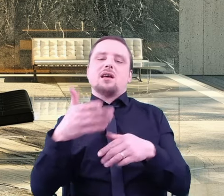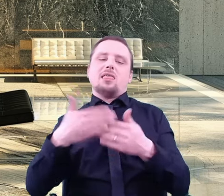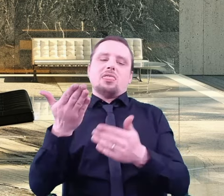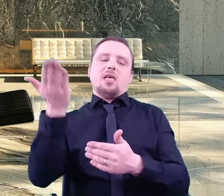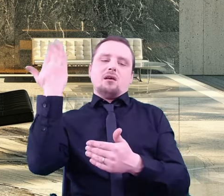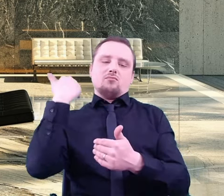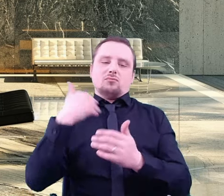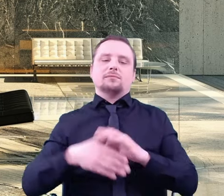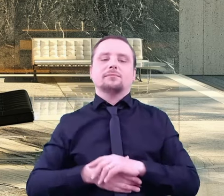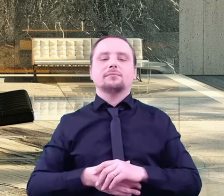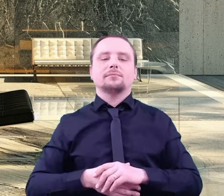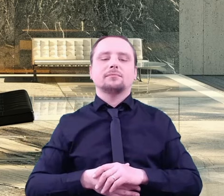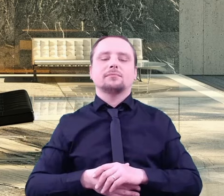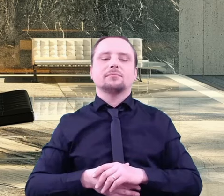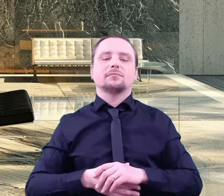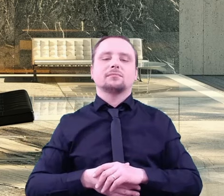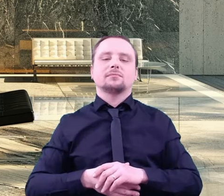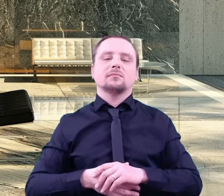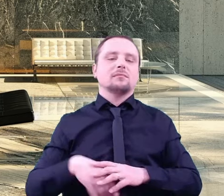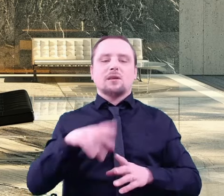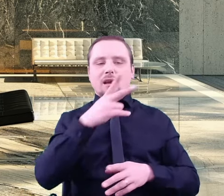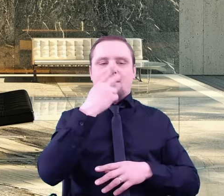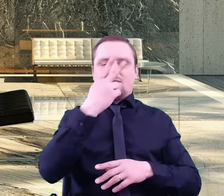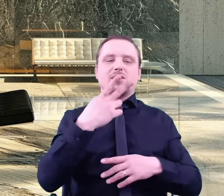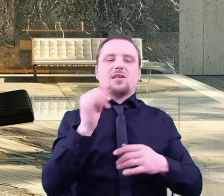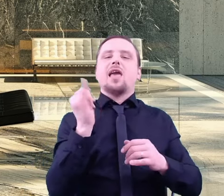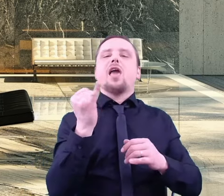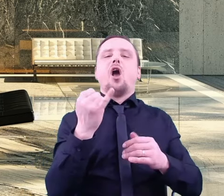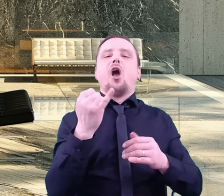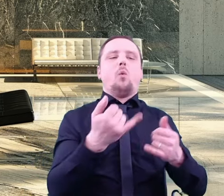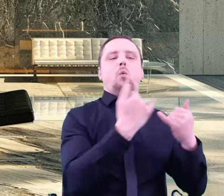We can see the difference and I hope you can see it too;